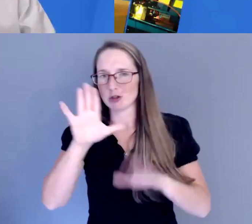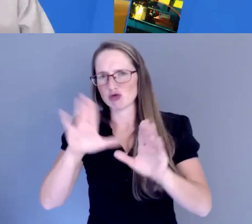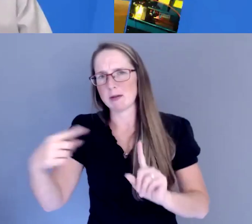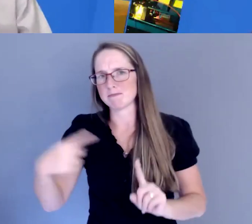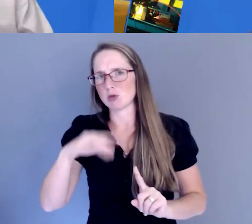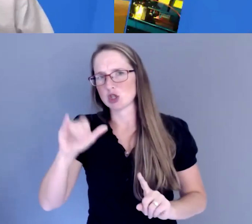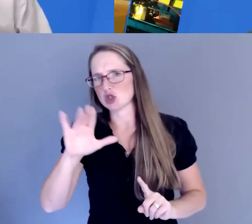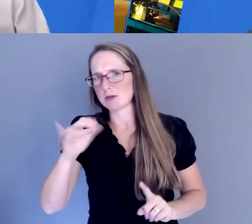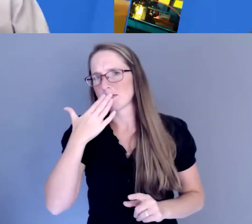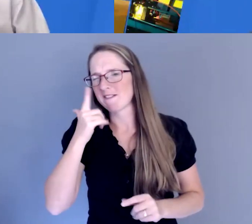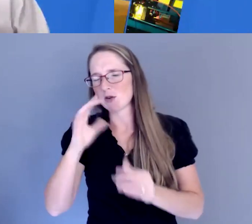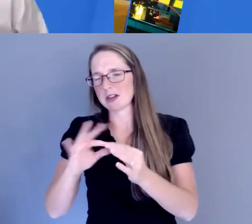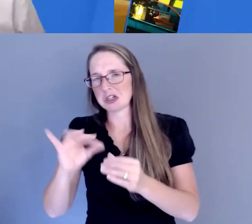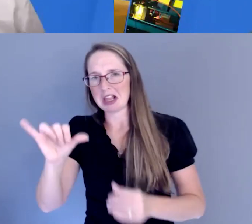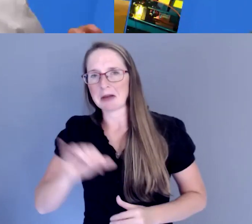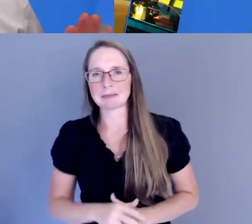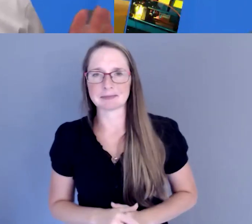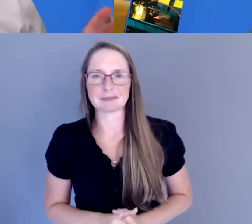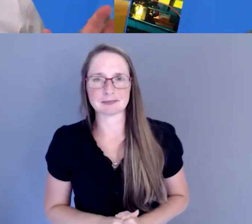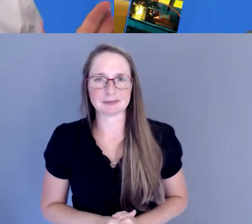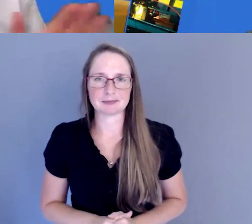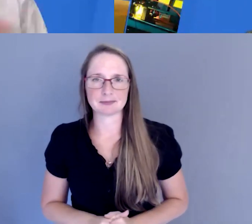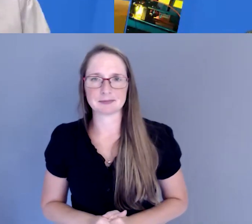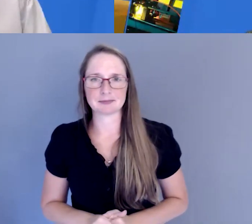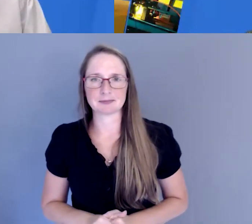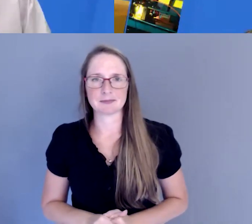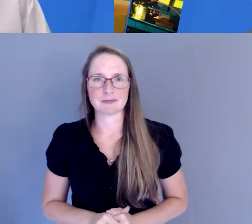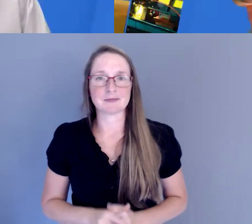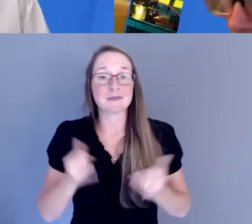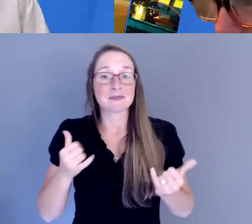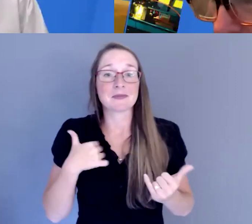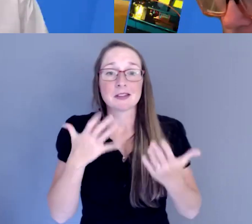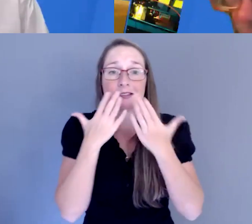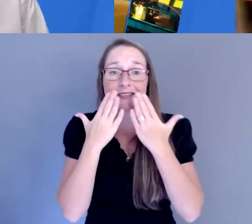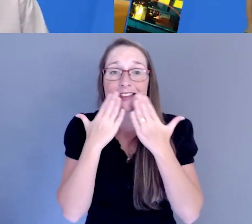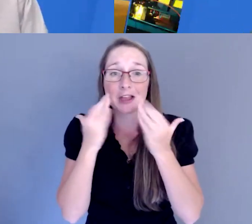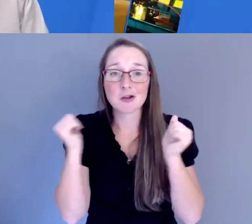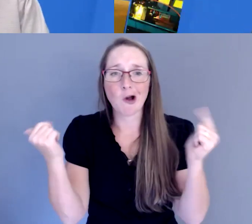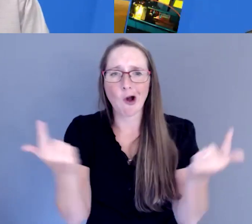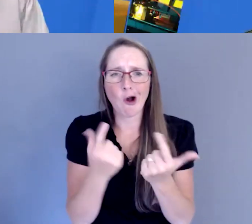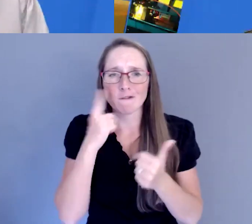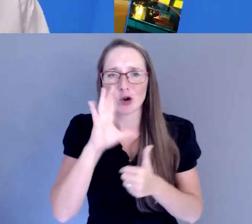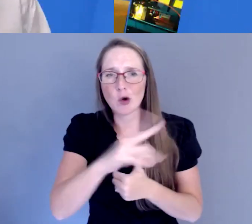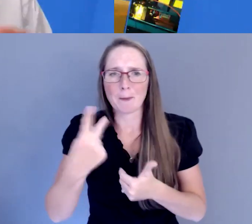Thanks for raising that. Jeremy Leffler: I want to thank you all for participating in today's webinar.